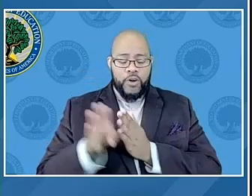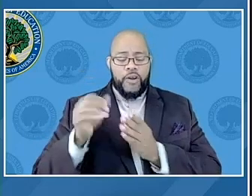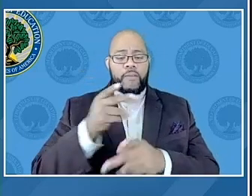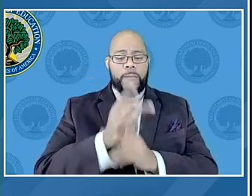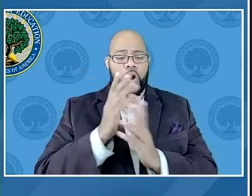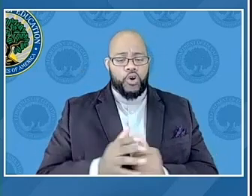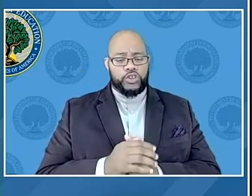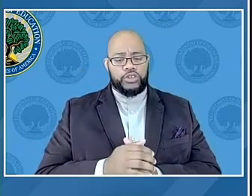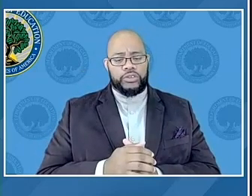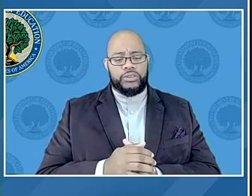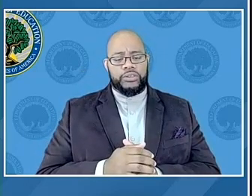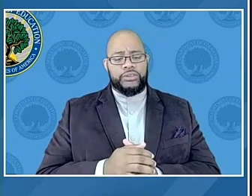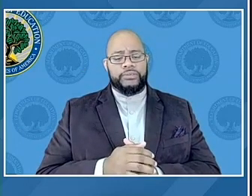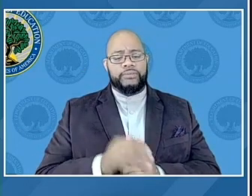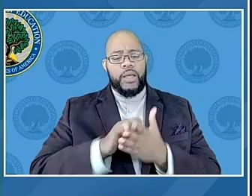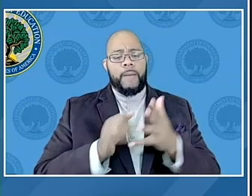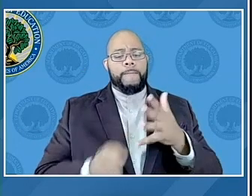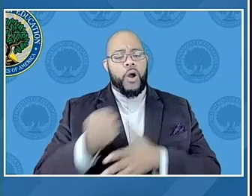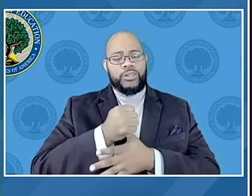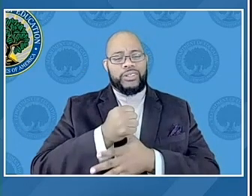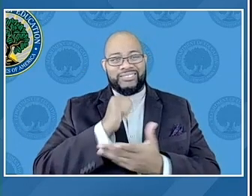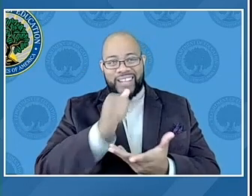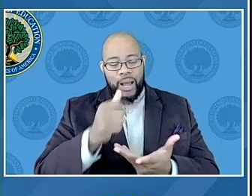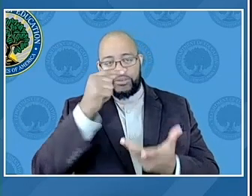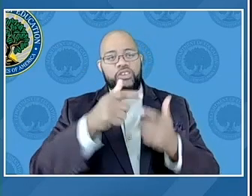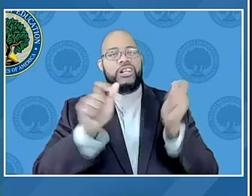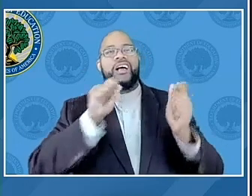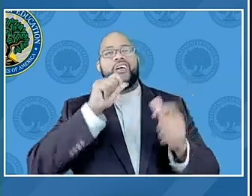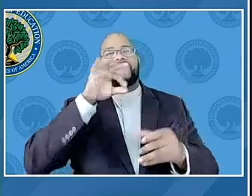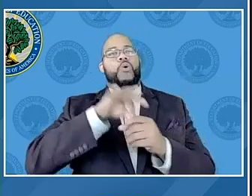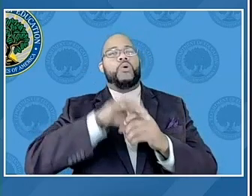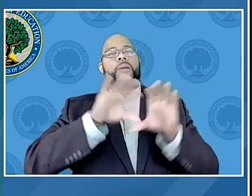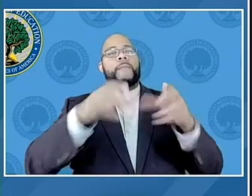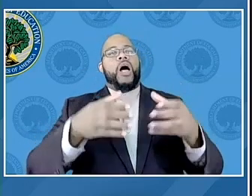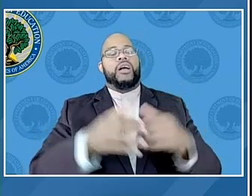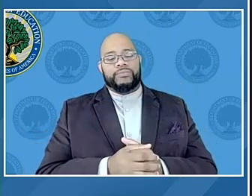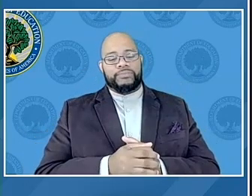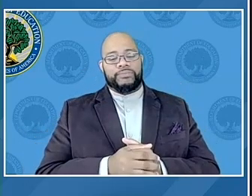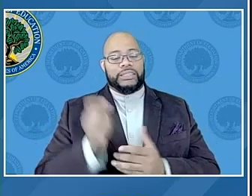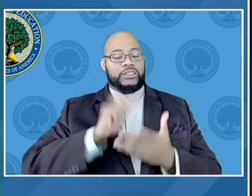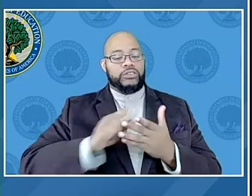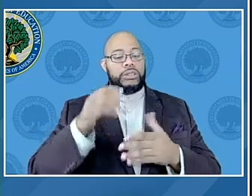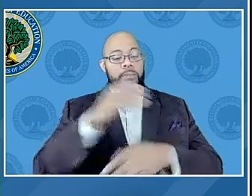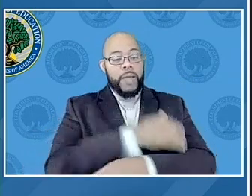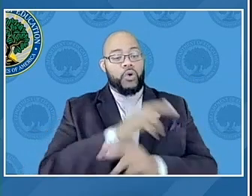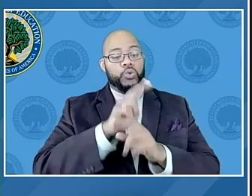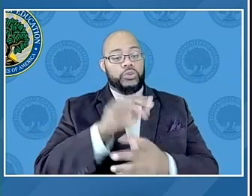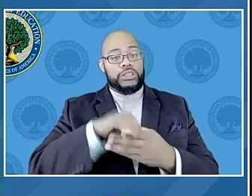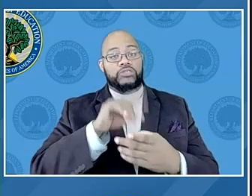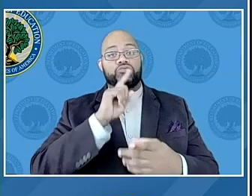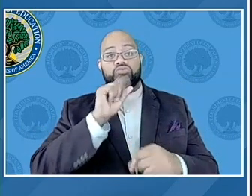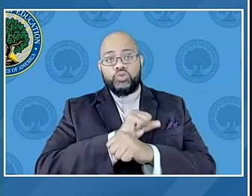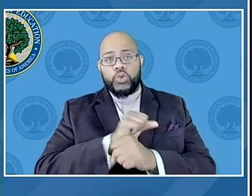deprioritized because they're not a large voting bloc. If the Secretary's power is leveraged in the true spirit of the HEA, JCL loans